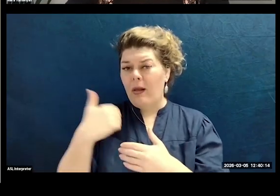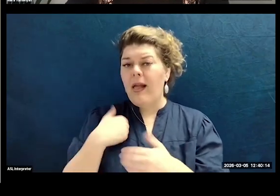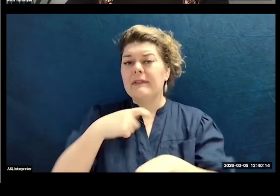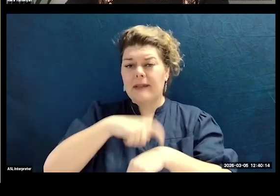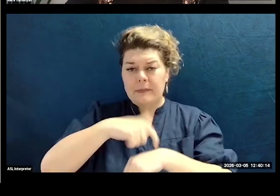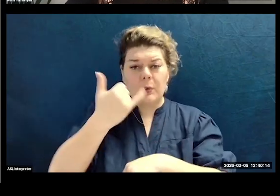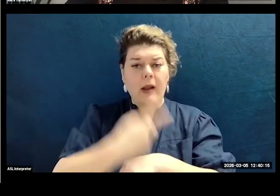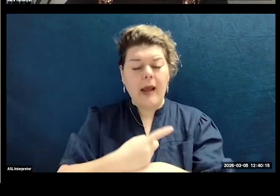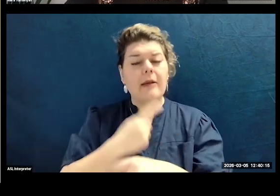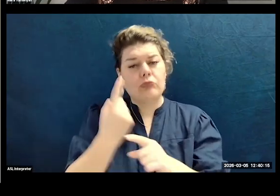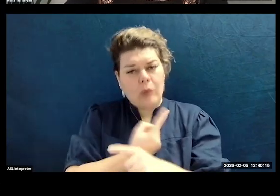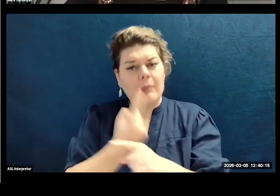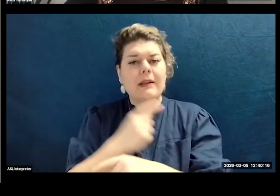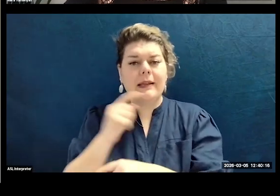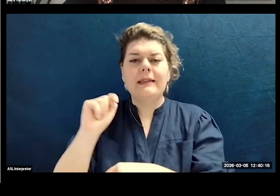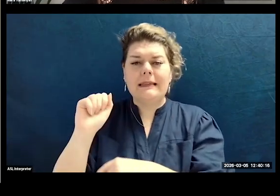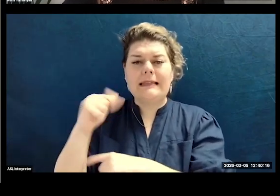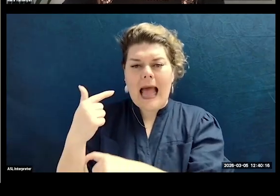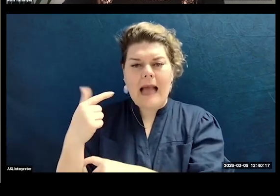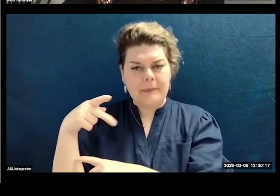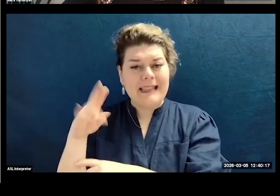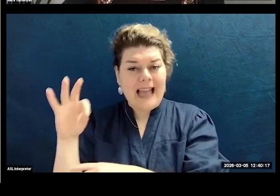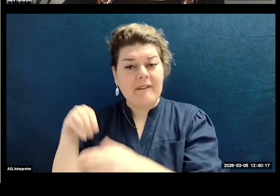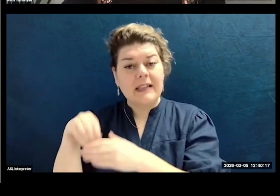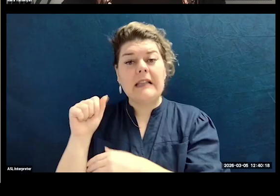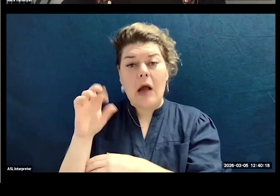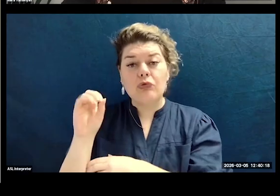to properly tag PDFs in Acrobat environment.